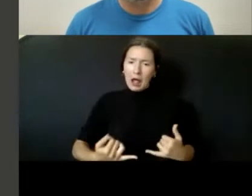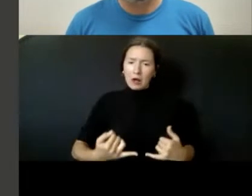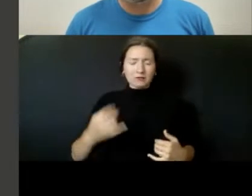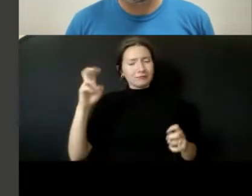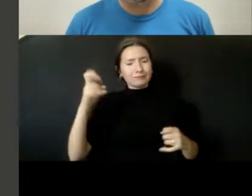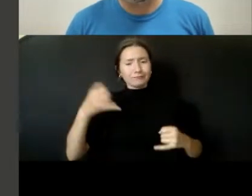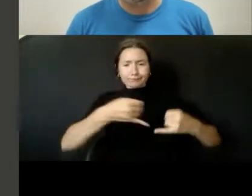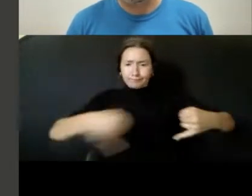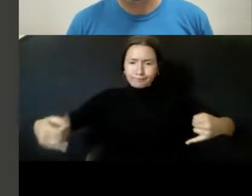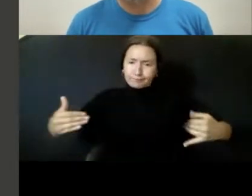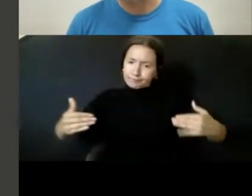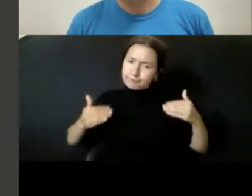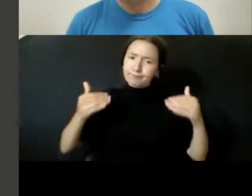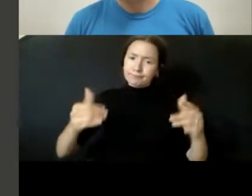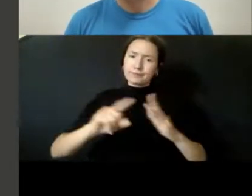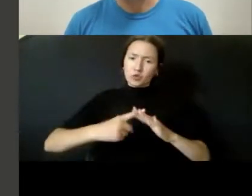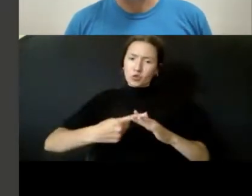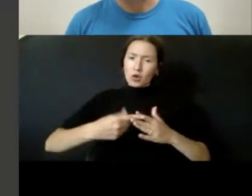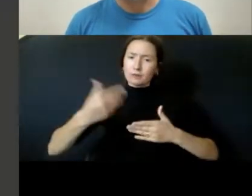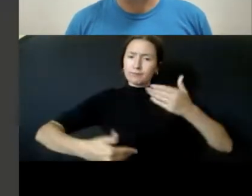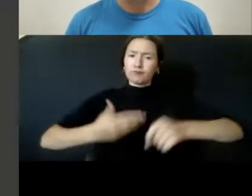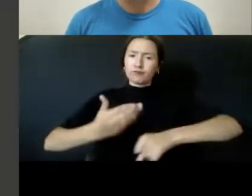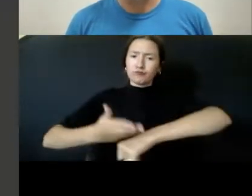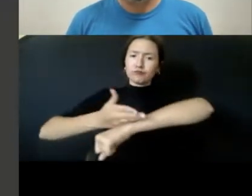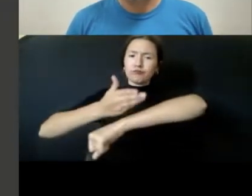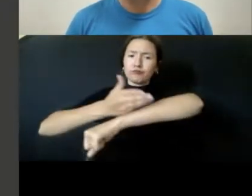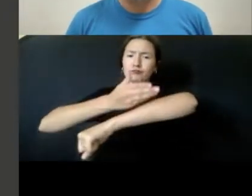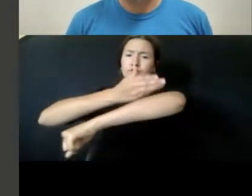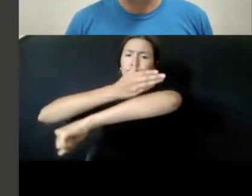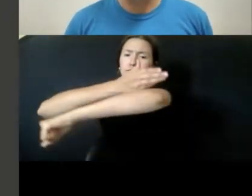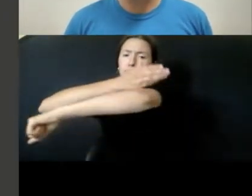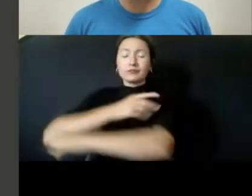so i really encourage you to actually define these standards one of the reasons that we're